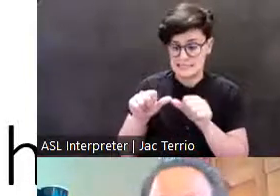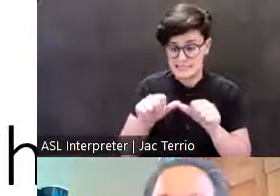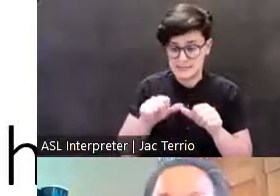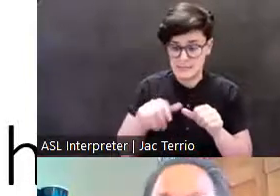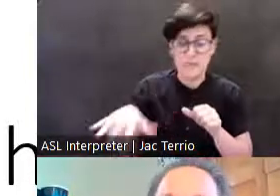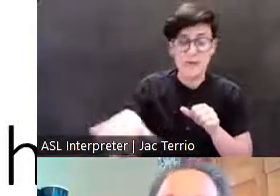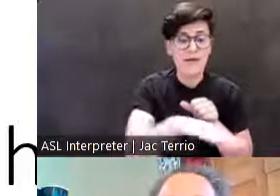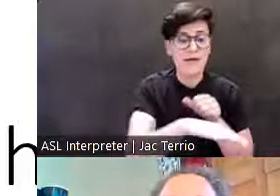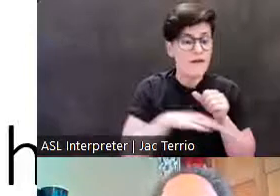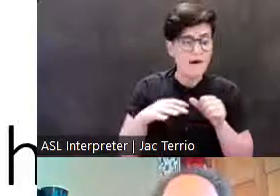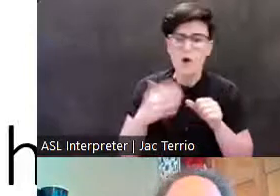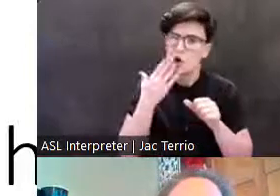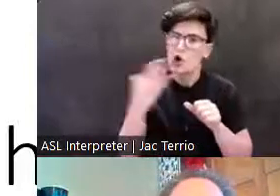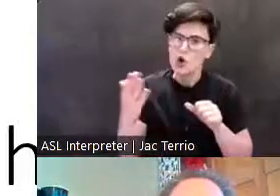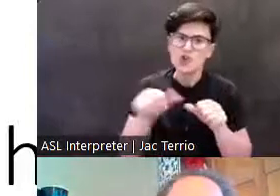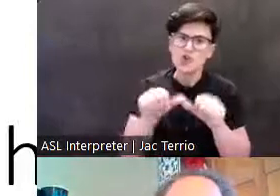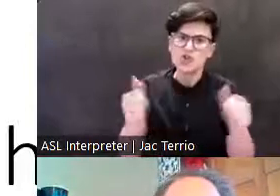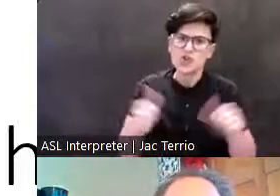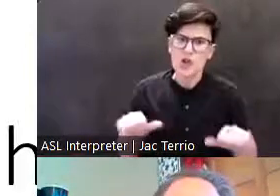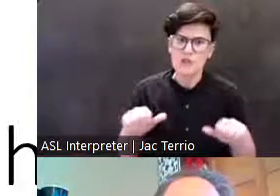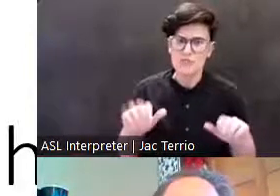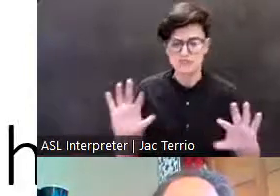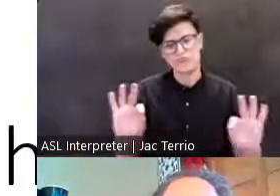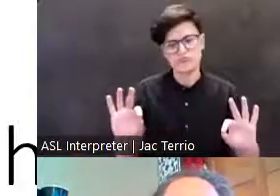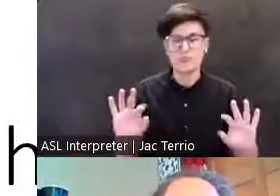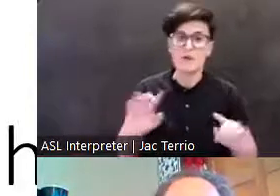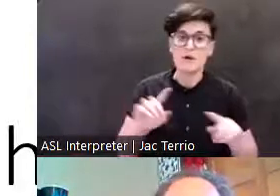shape. But if you live in a multiunit building.